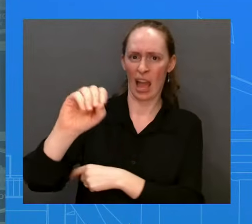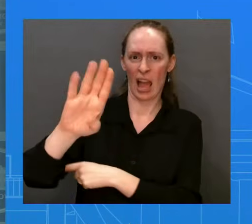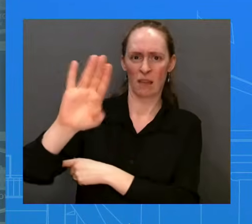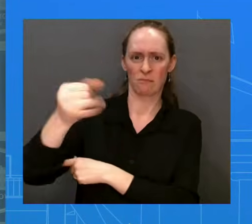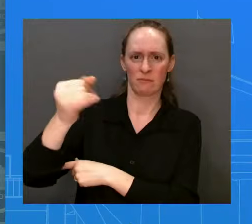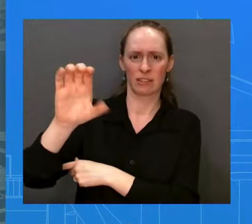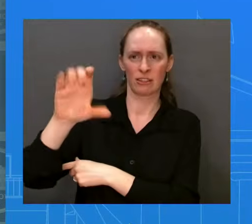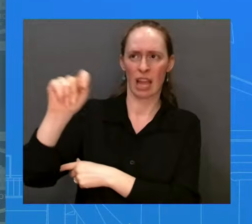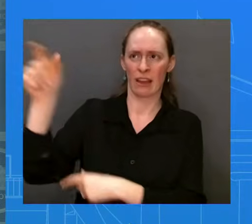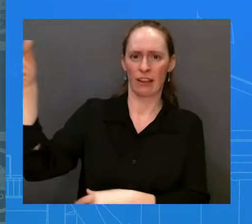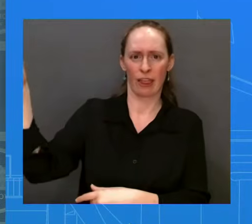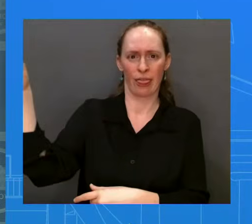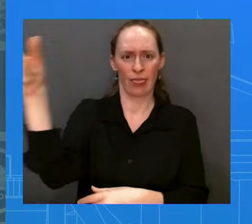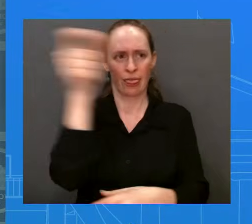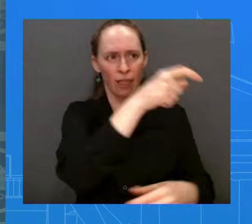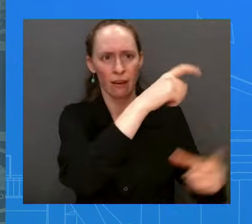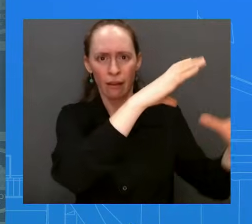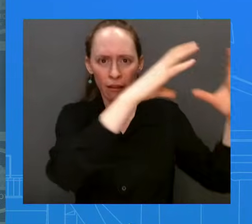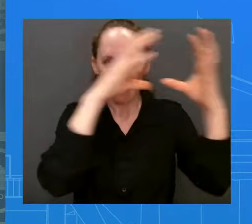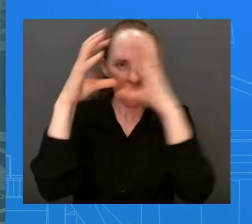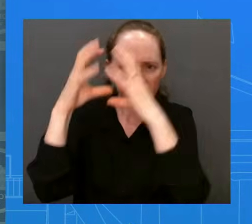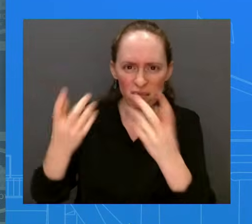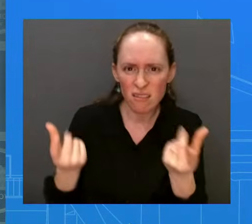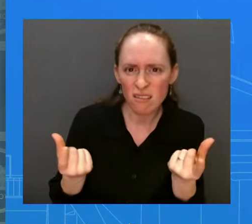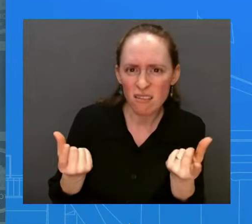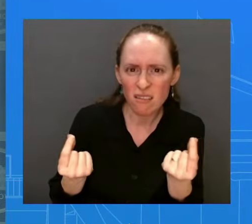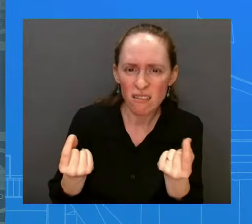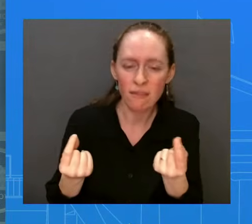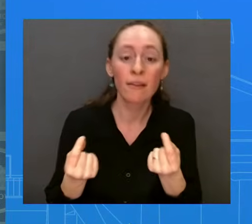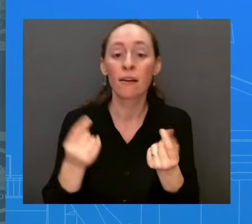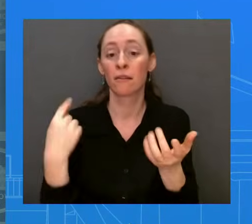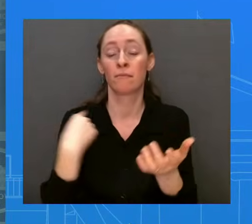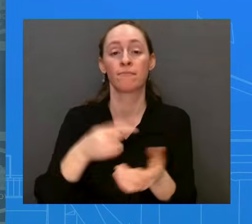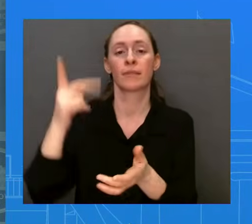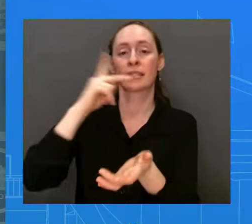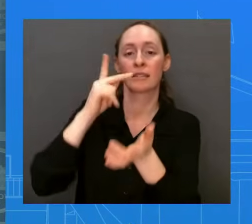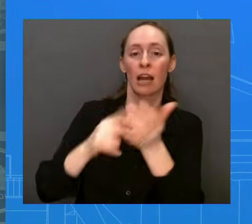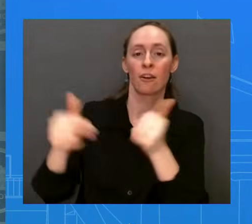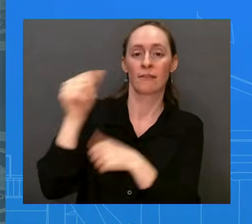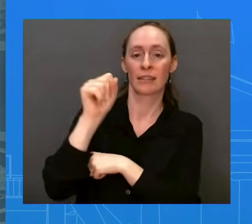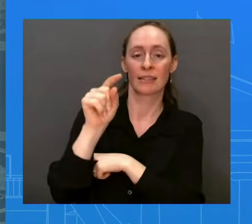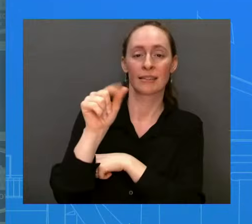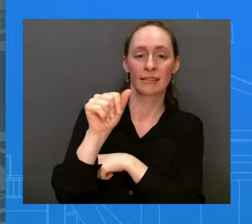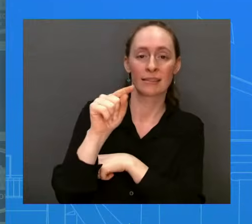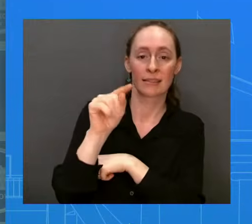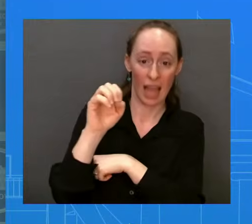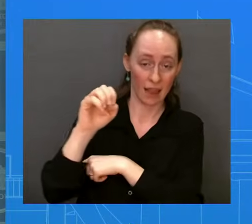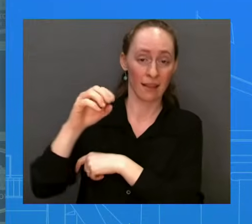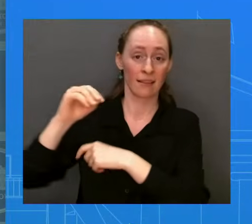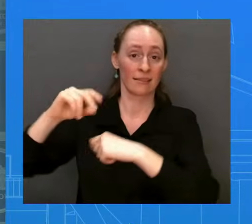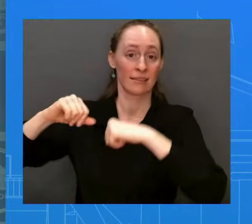the Secretary of Defense, and the Director of National Intelligence to engage with their relevant counterparts to share information